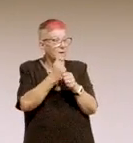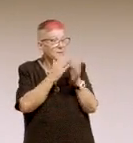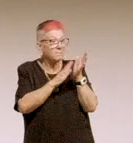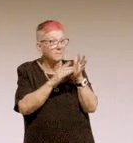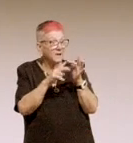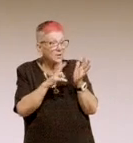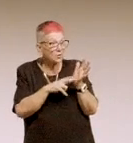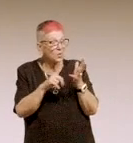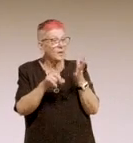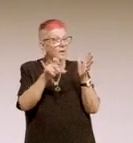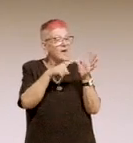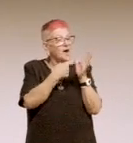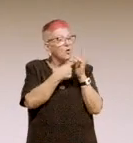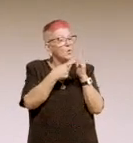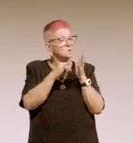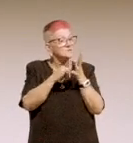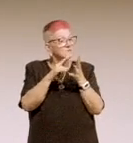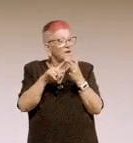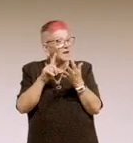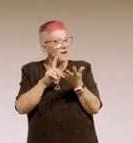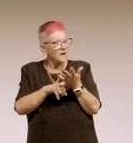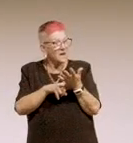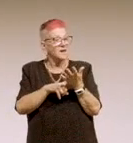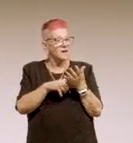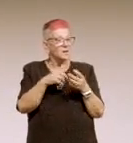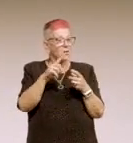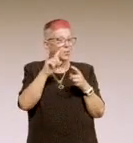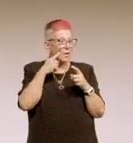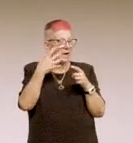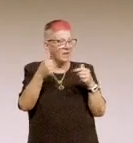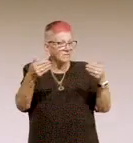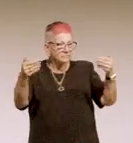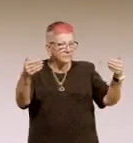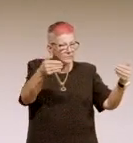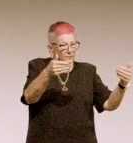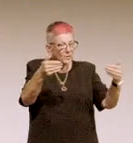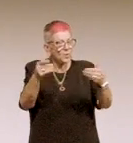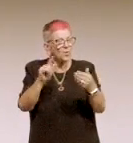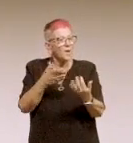carousel tap, component forms, water accessibility related things